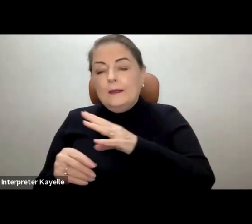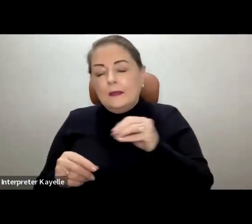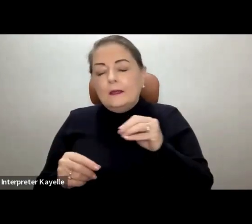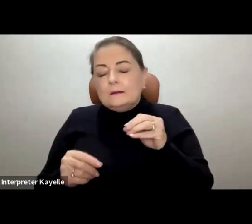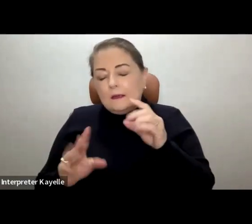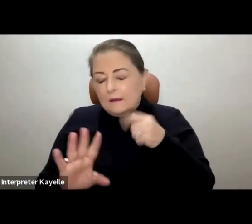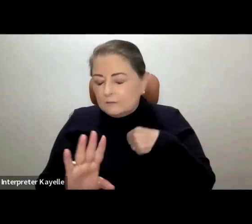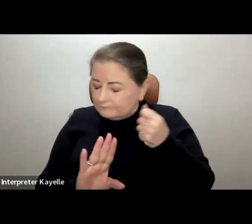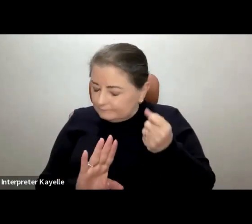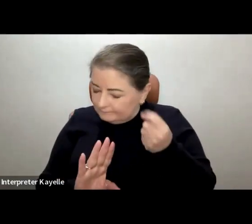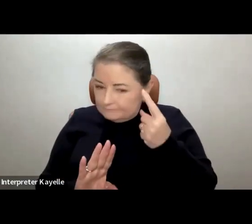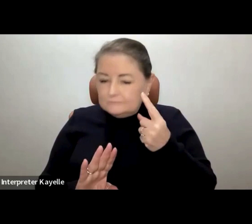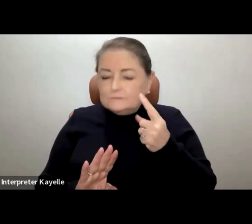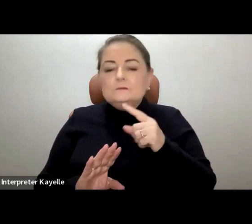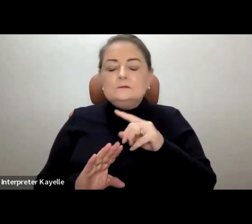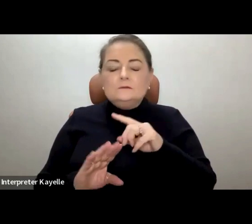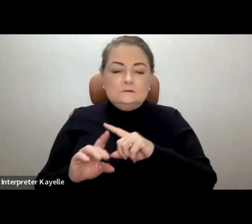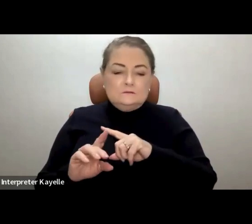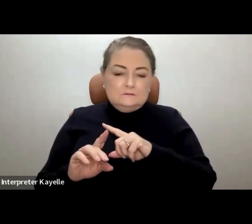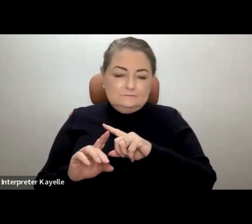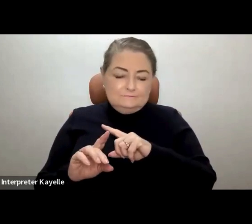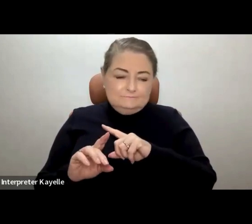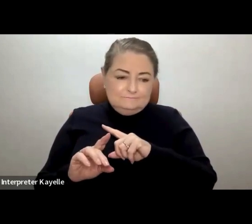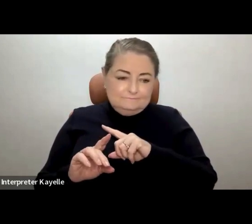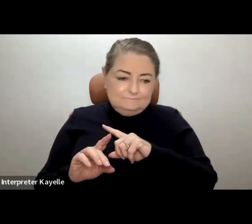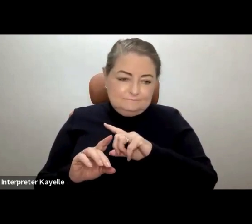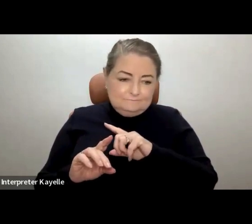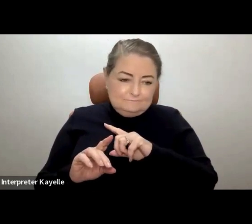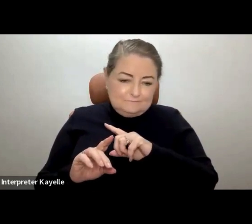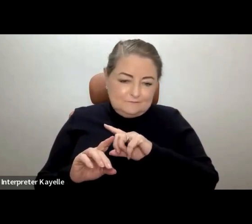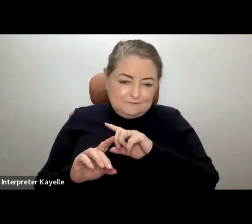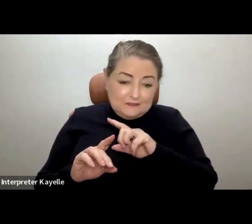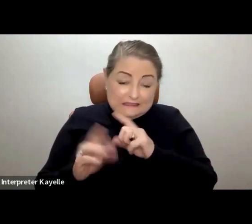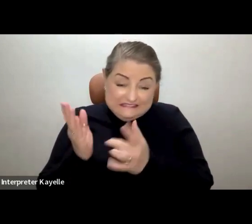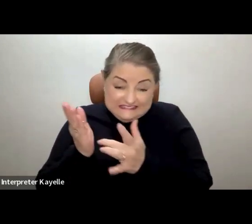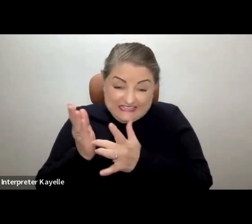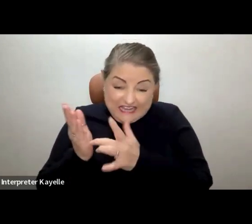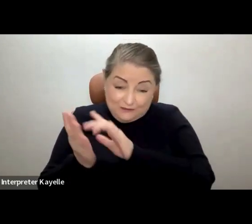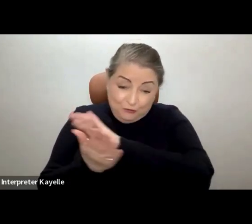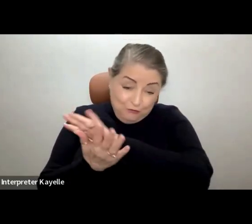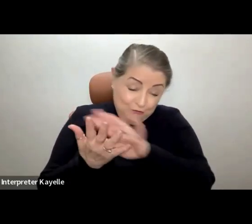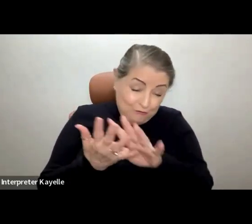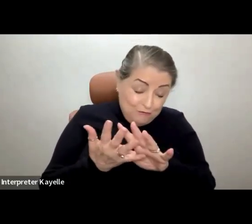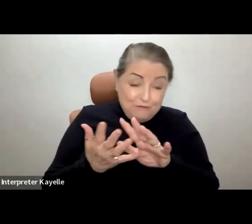understand of the the technological obstacles that